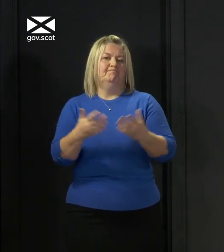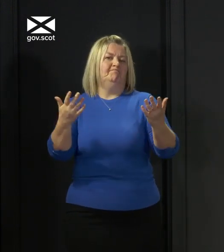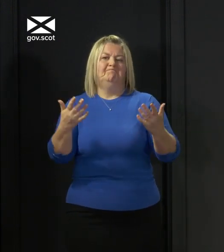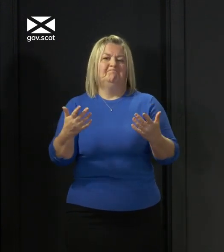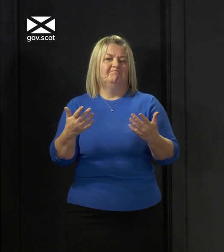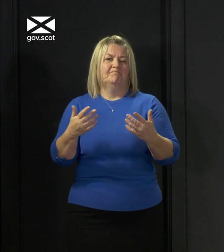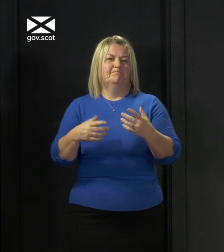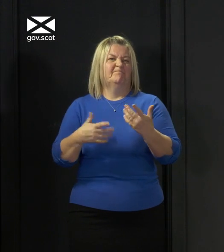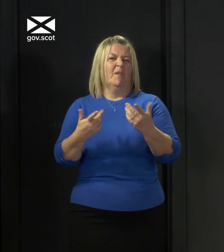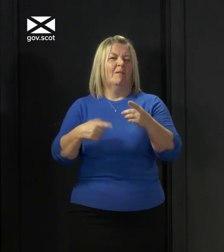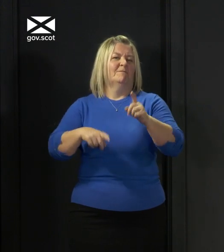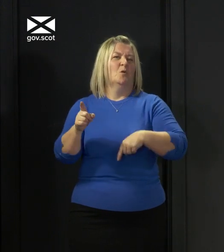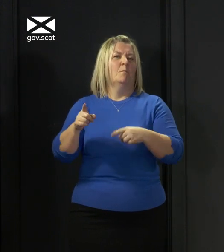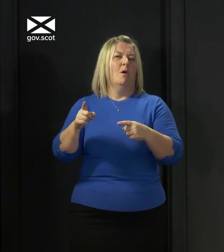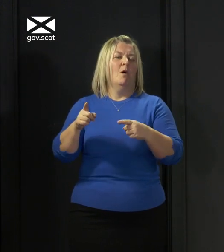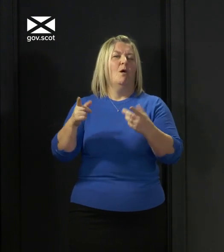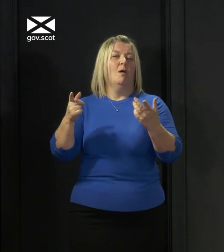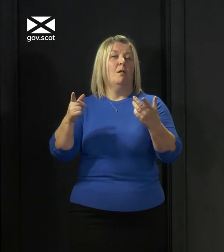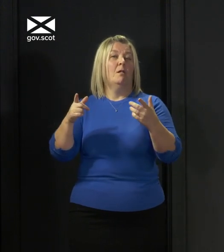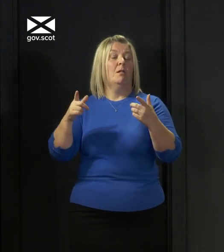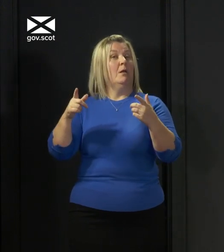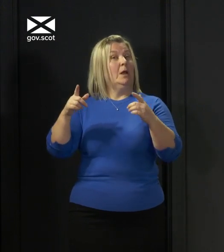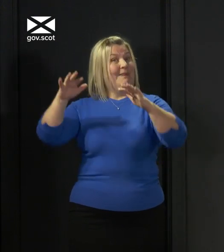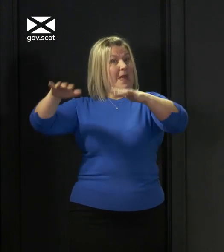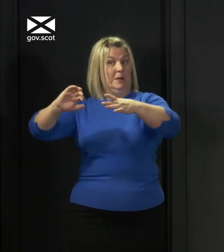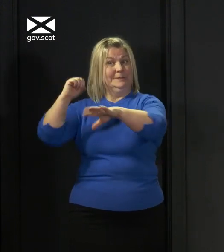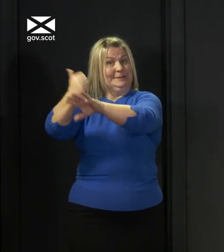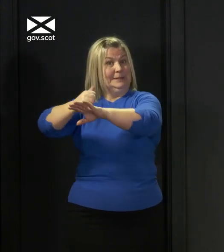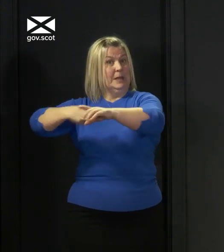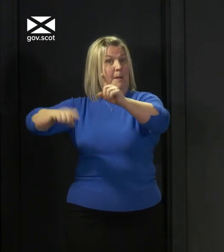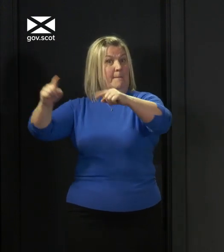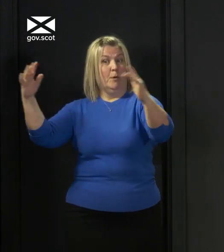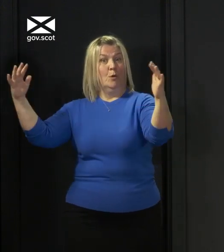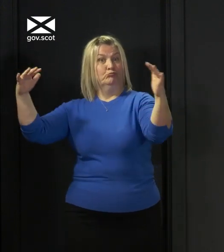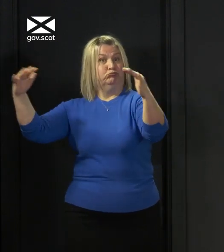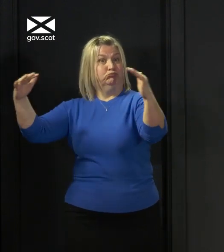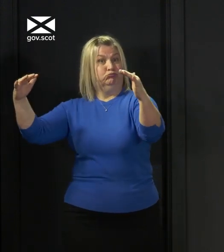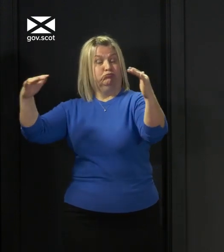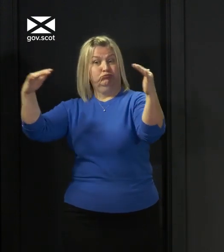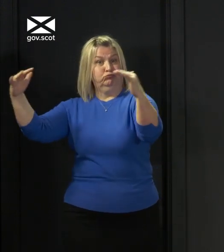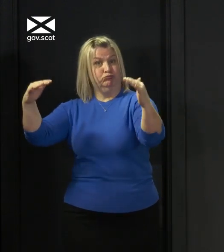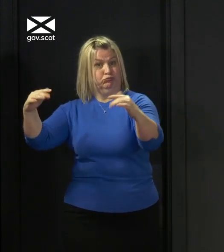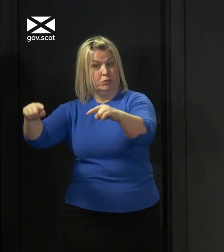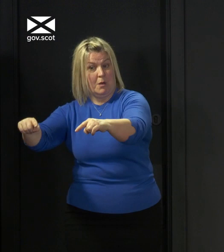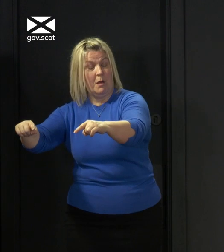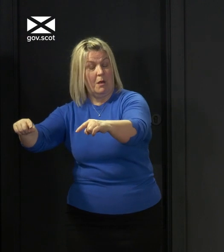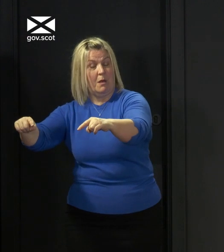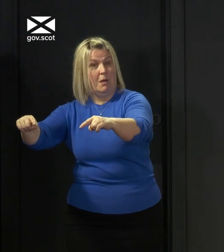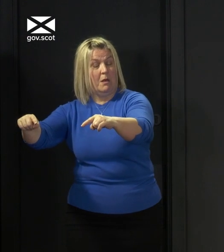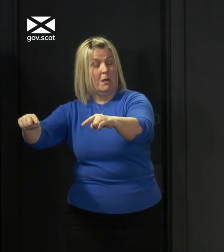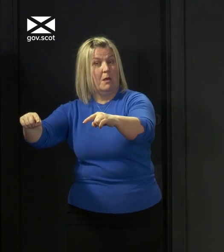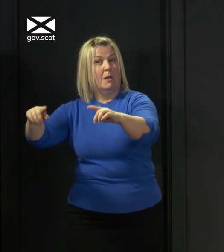played behind closed doors but it's still on television the danger then is people will still congregate together in groups to watch that so these things all